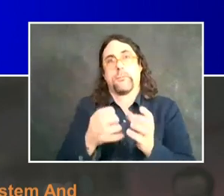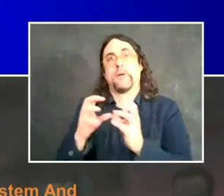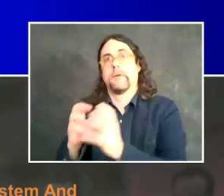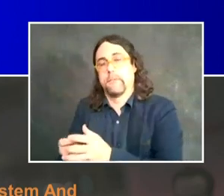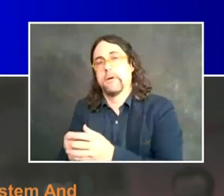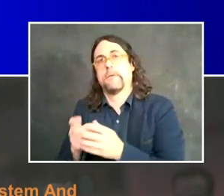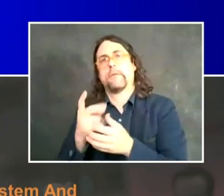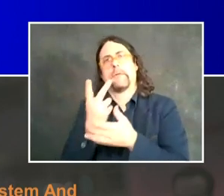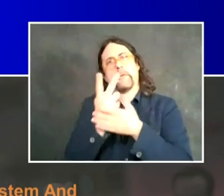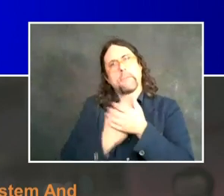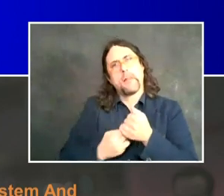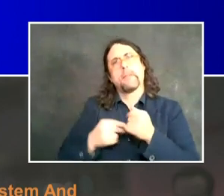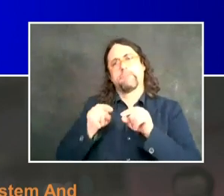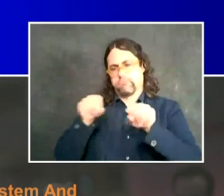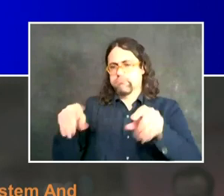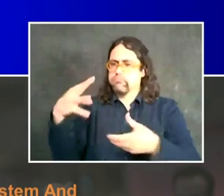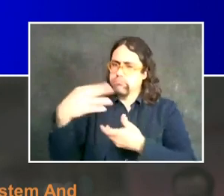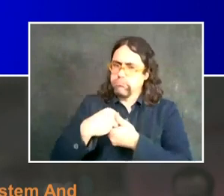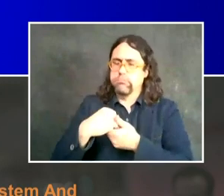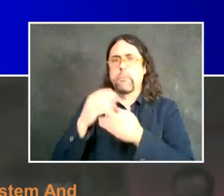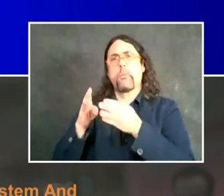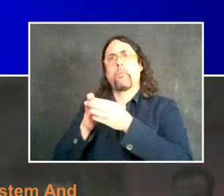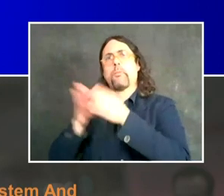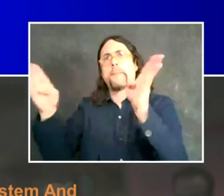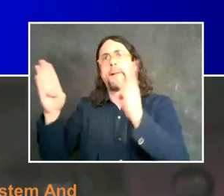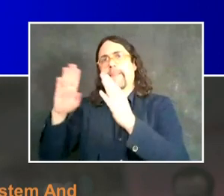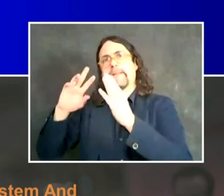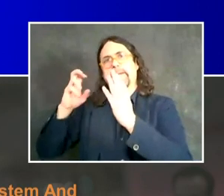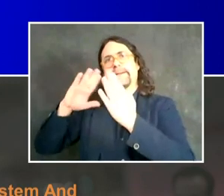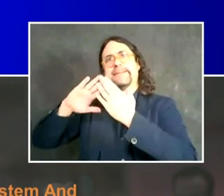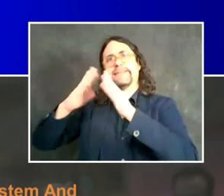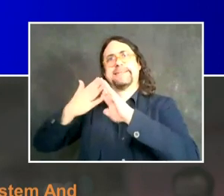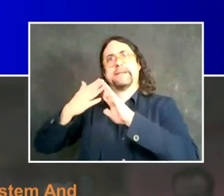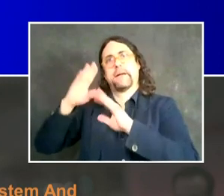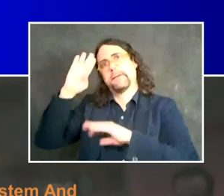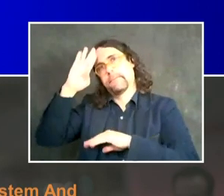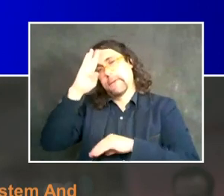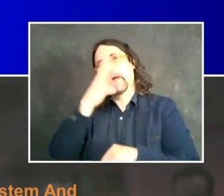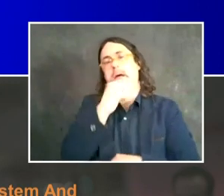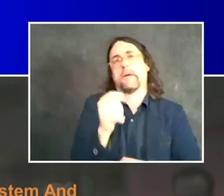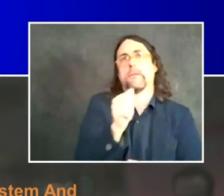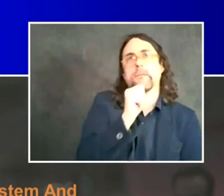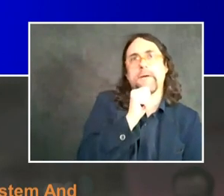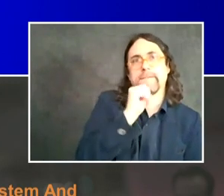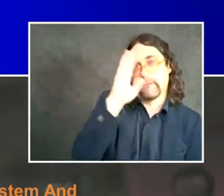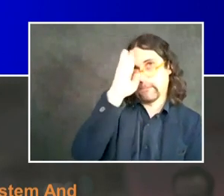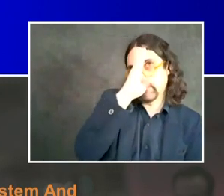NEXT, WE'LL TRAIN MORE THAN 1,000 HEALTH AND HOSPITALS